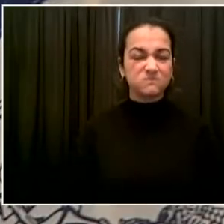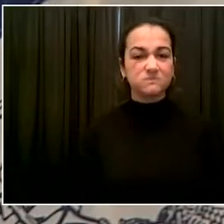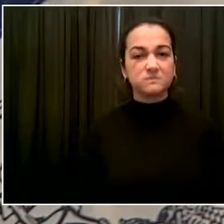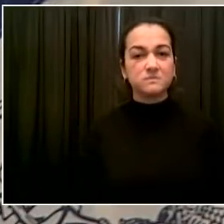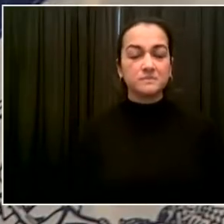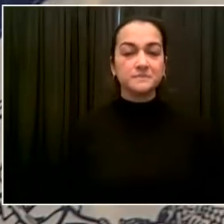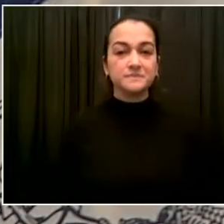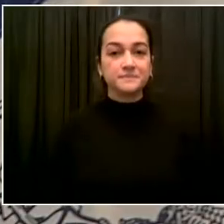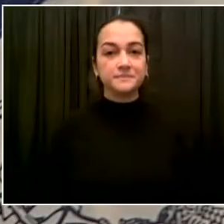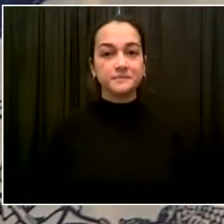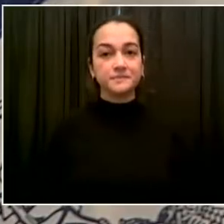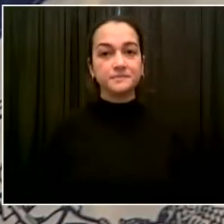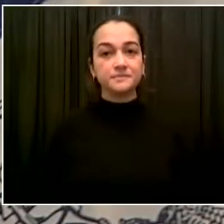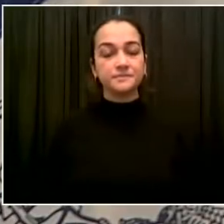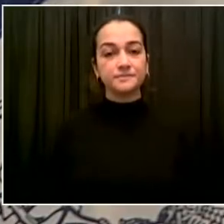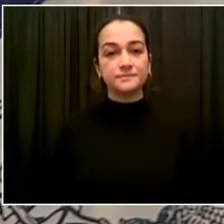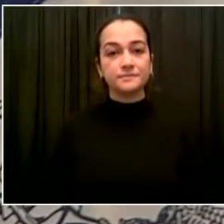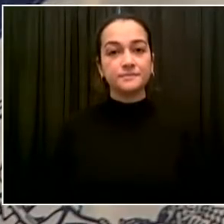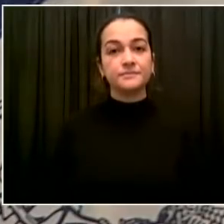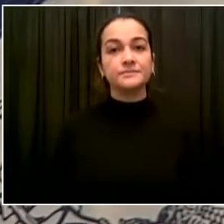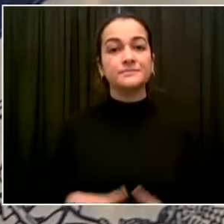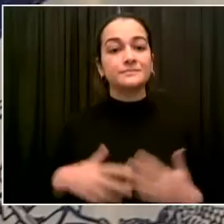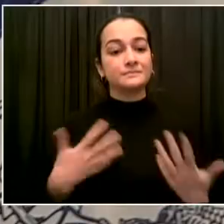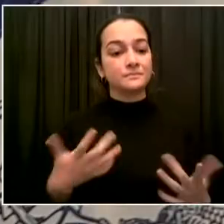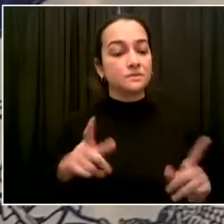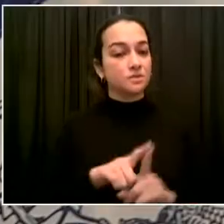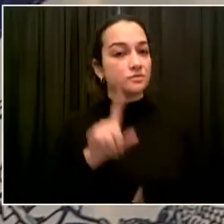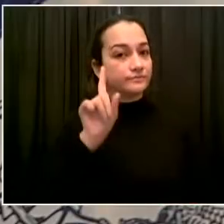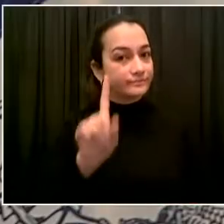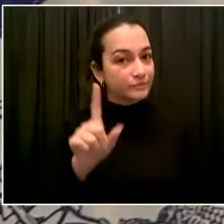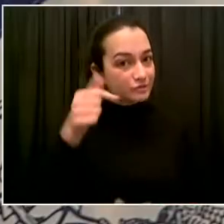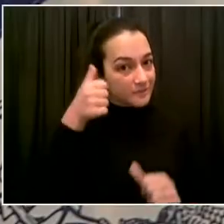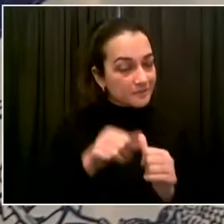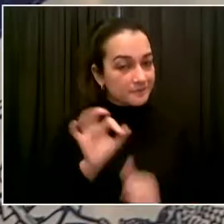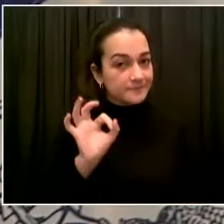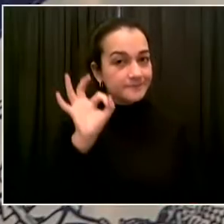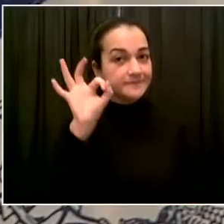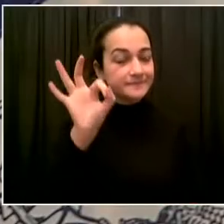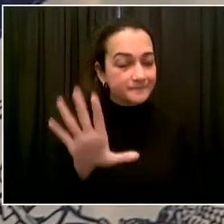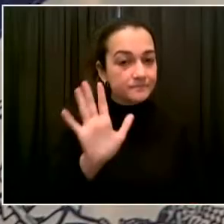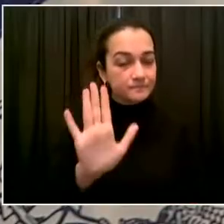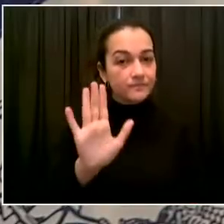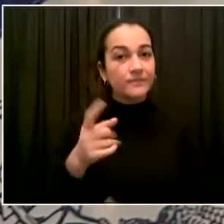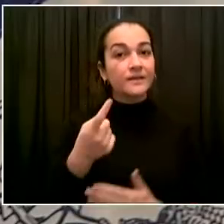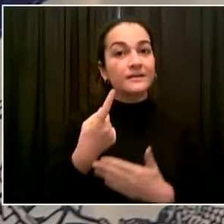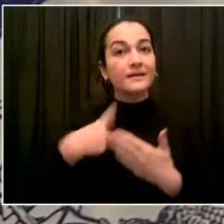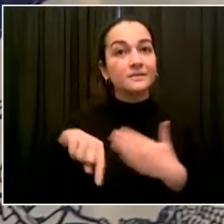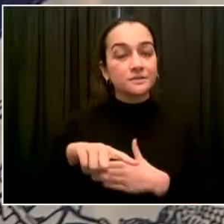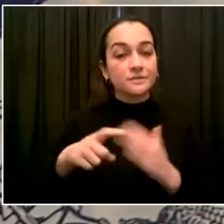IT MAKES A HUGE IMPACT. AND, ANOTHER REMINDER AS WE CONTINUE USING